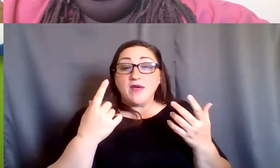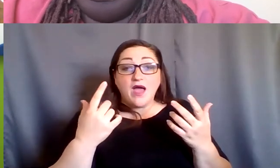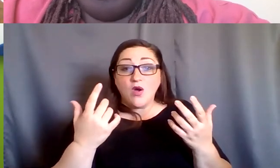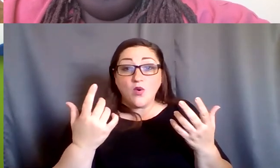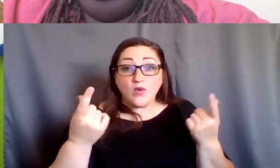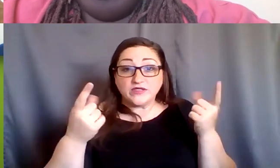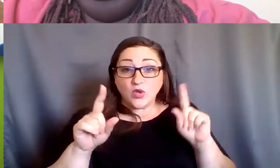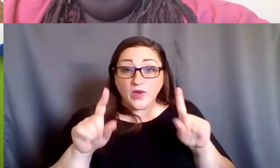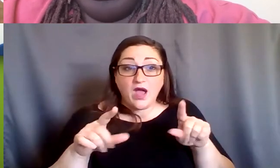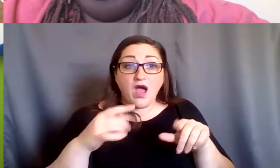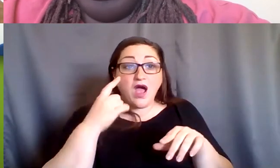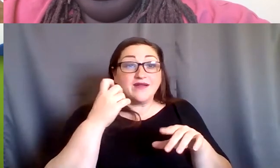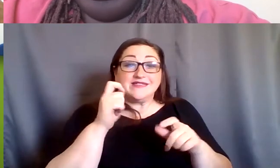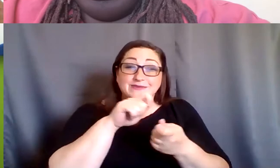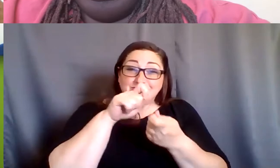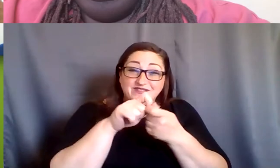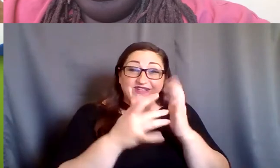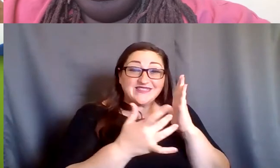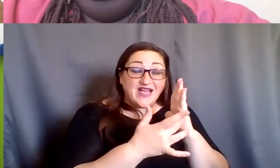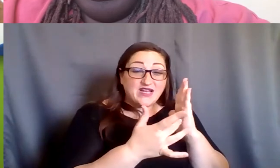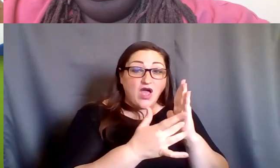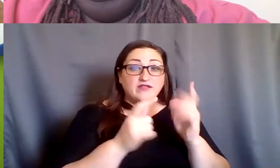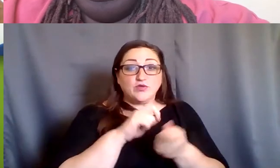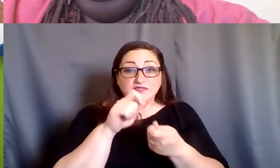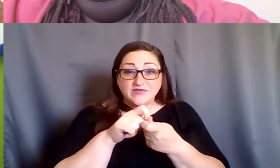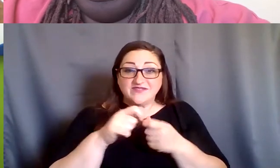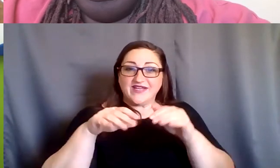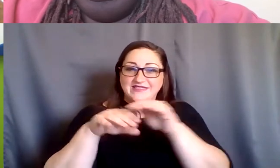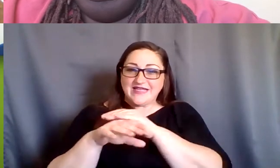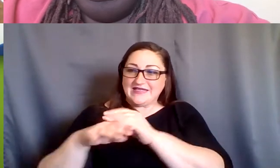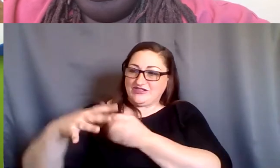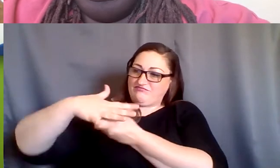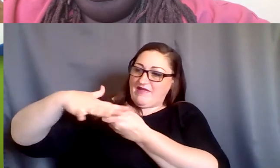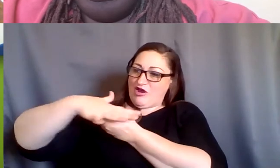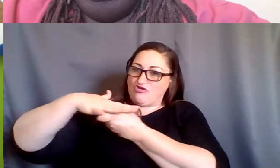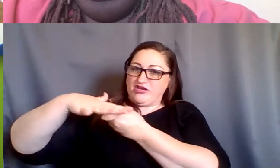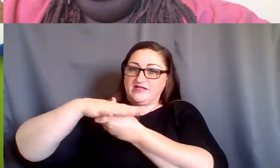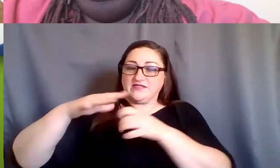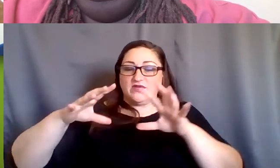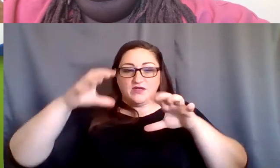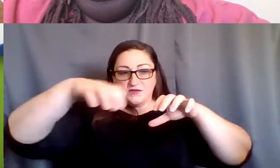Technologies that are available to us change and they get better and they make so many things more accessible.